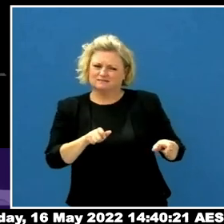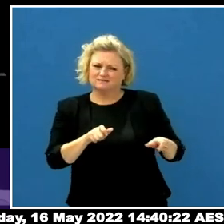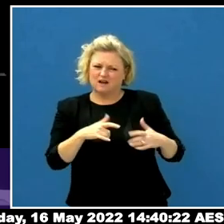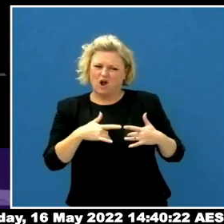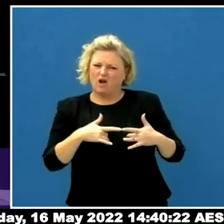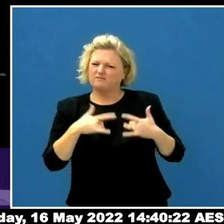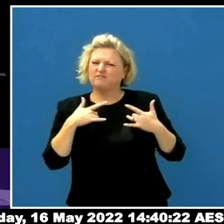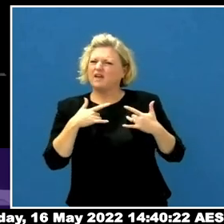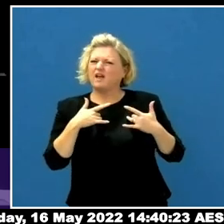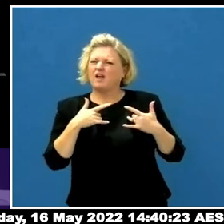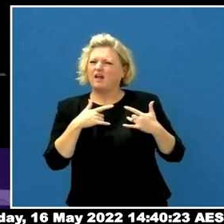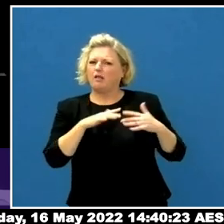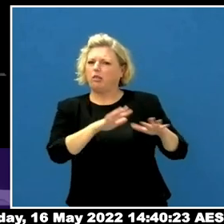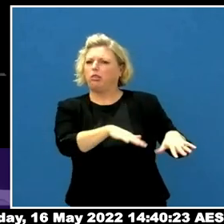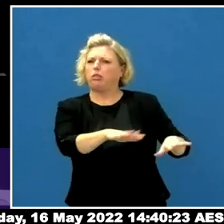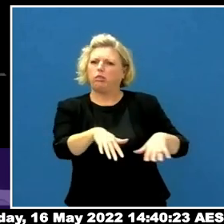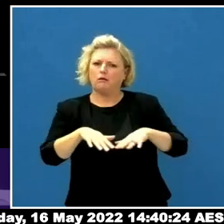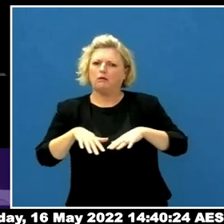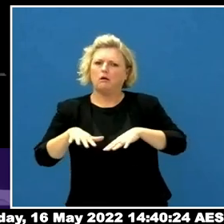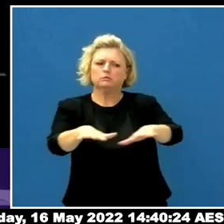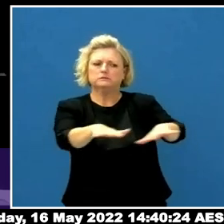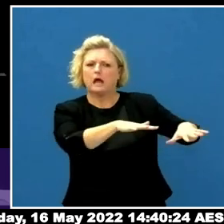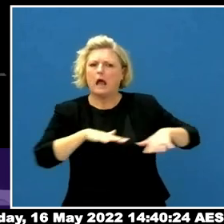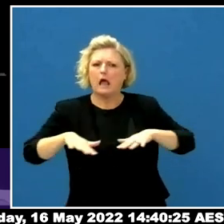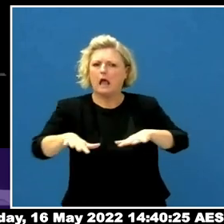is just - he's exceeded all my expectations.